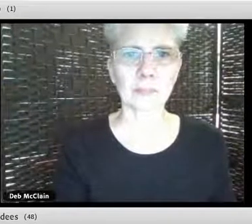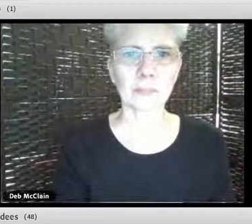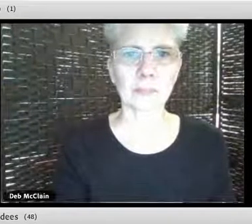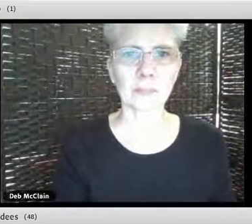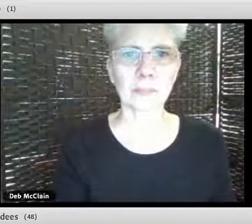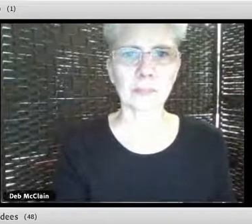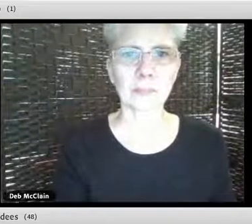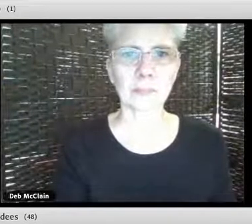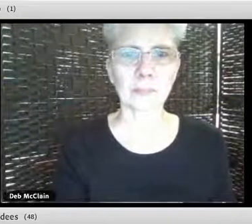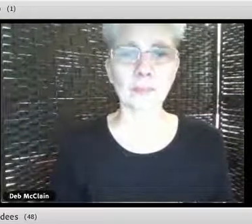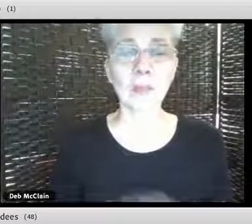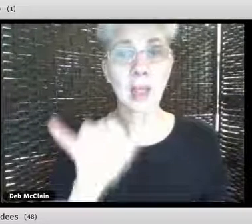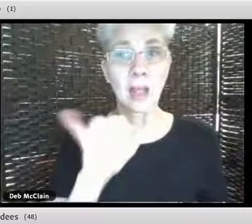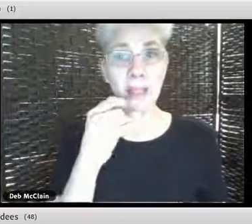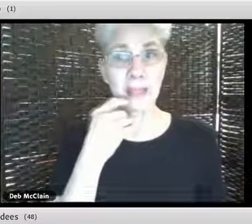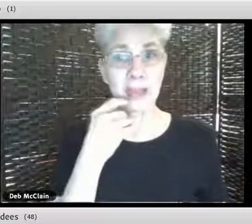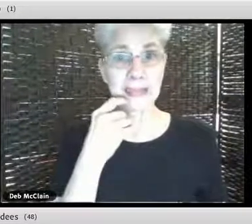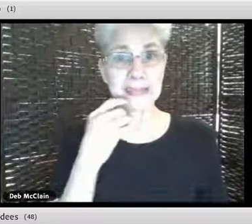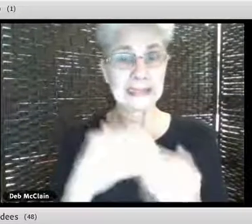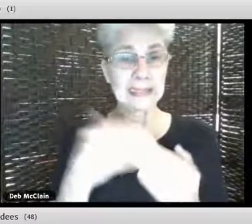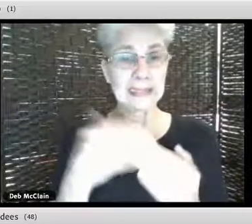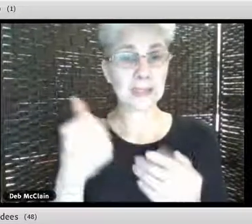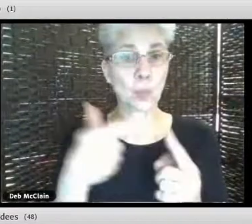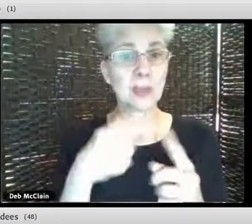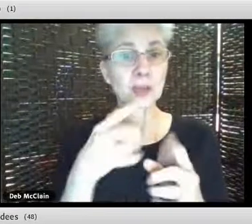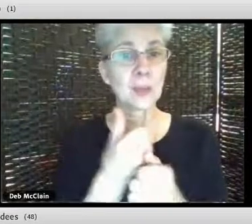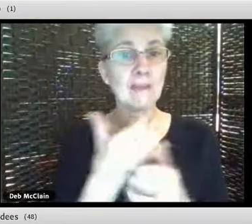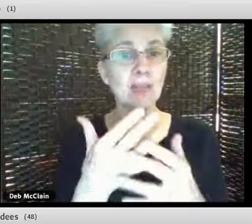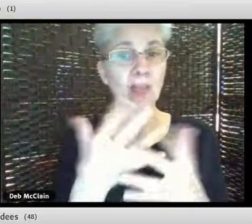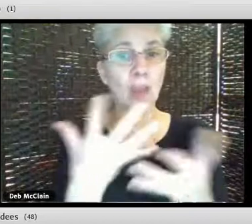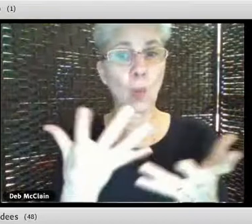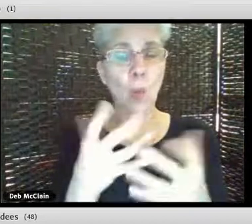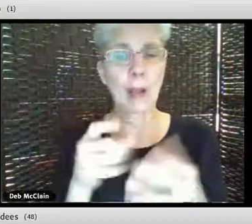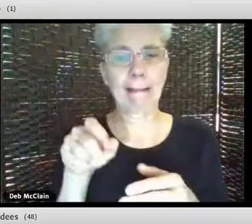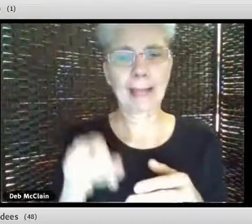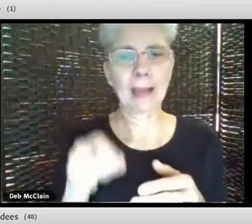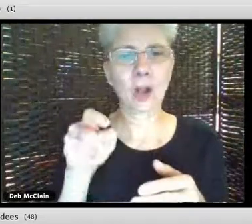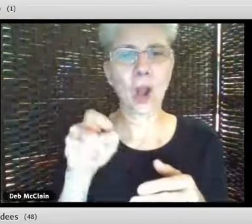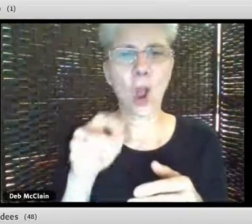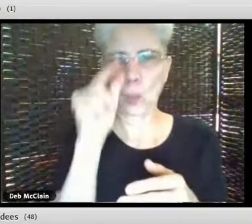and like I said, one of the easiest ways to get to everything is to click on the Google apps here,